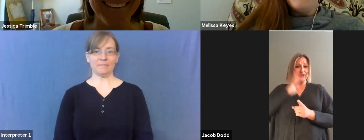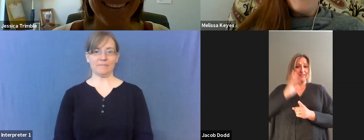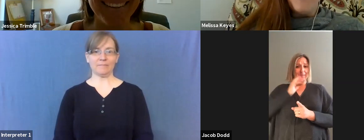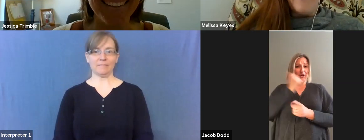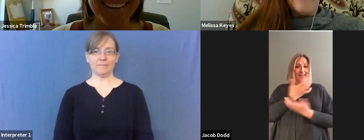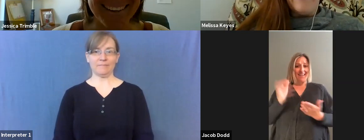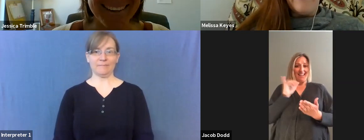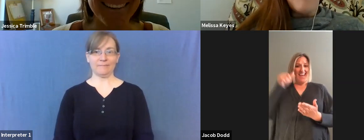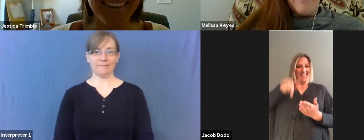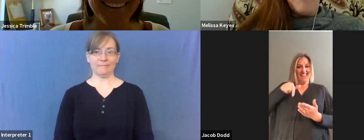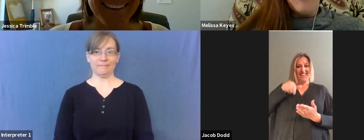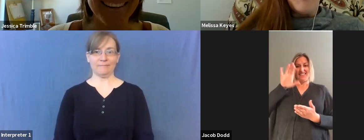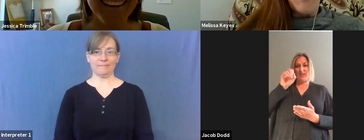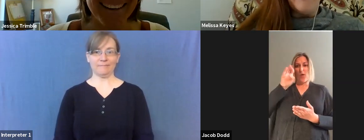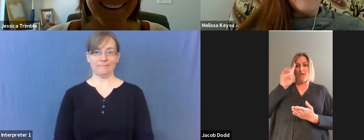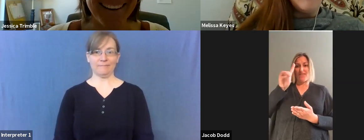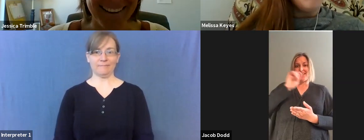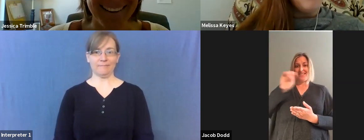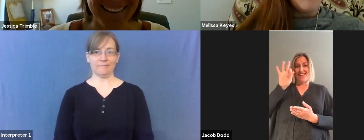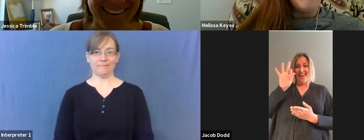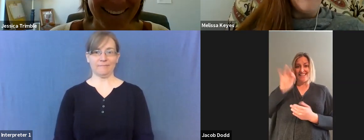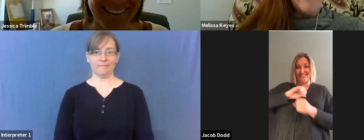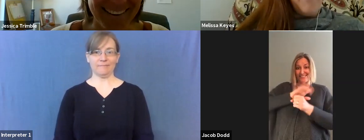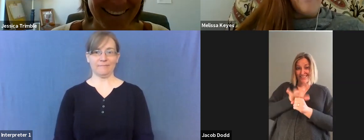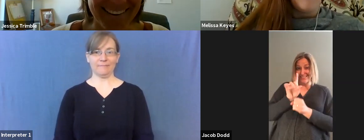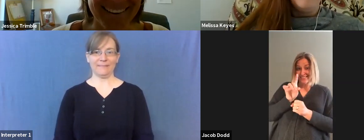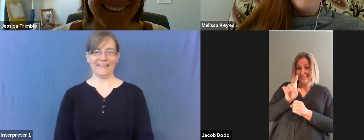No, I am happy report that this is my first pandemic.